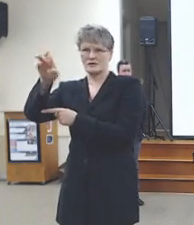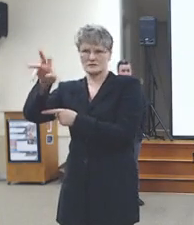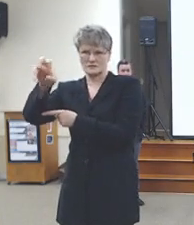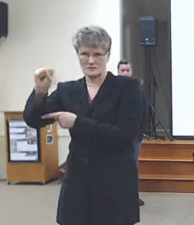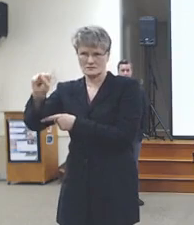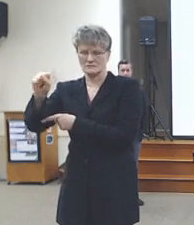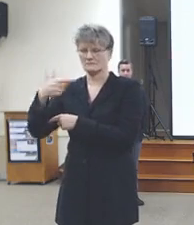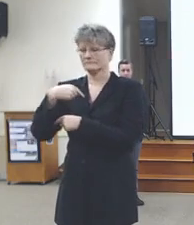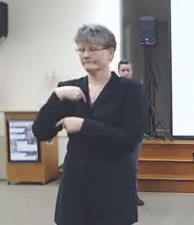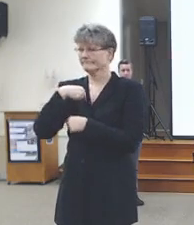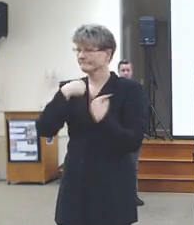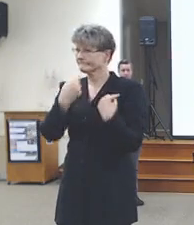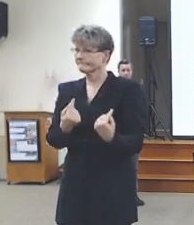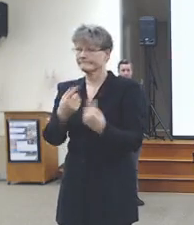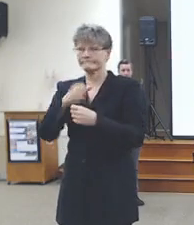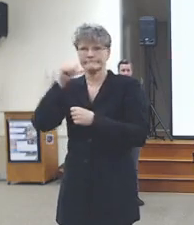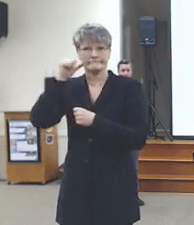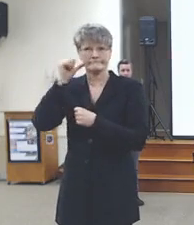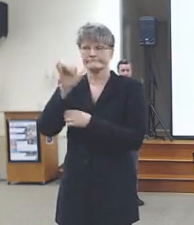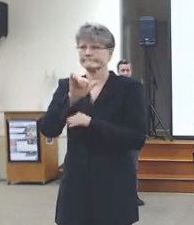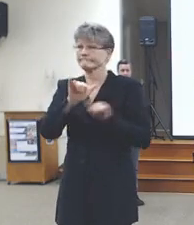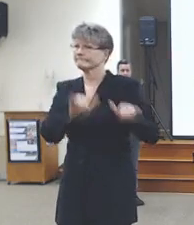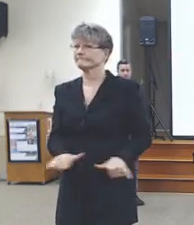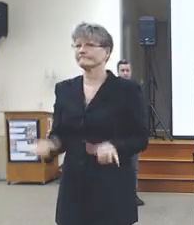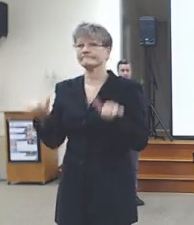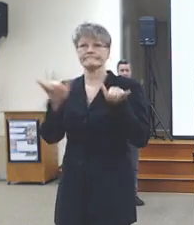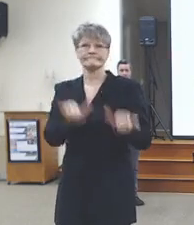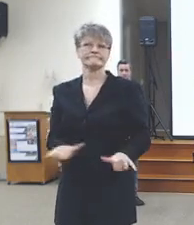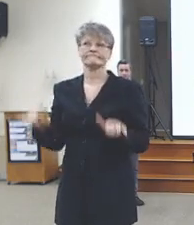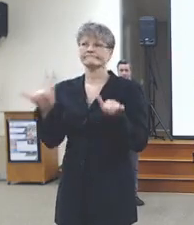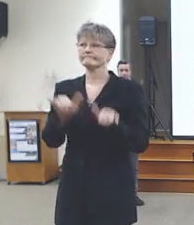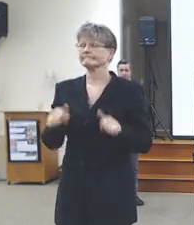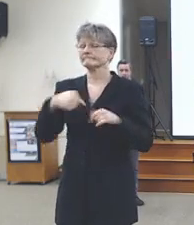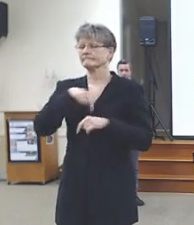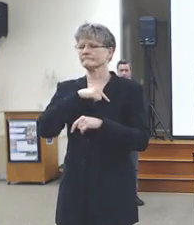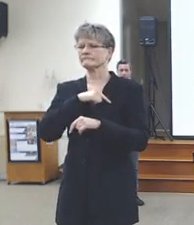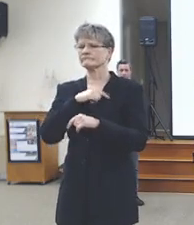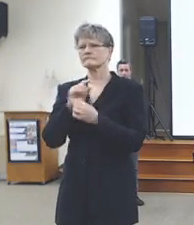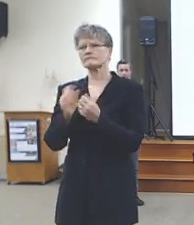yesterday. I just wanted to touch on a couple of things. We have been digging